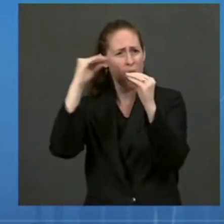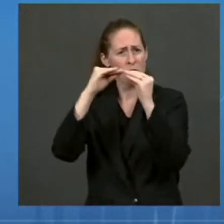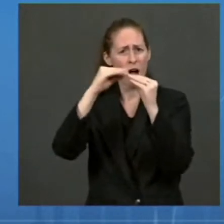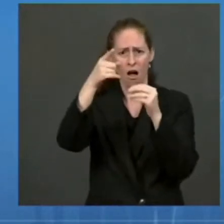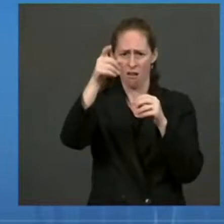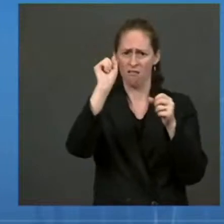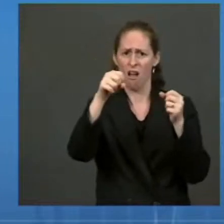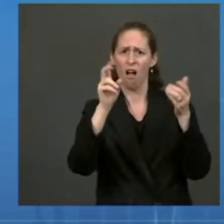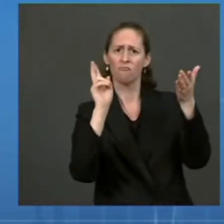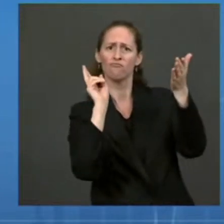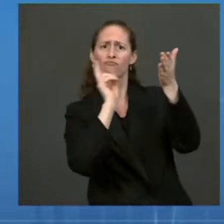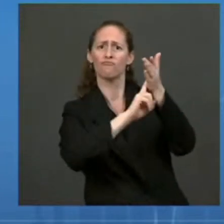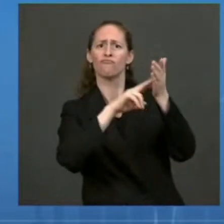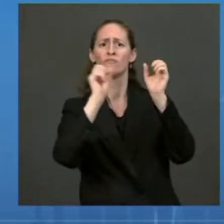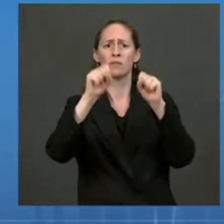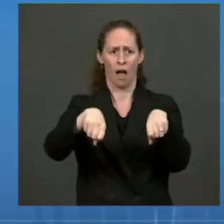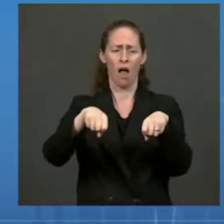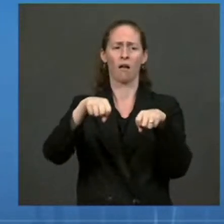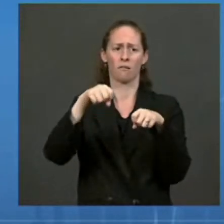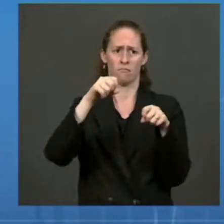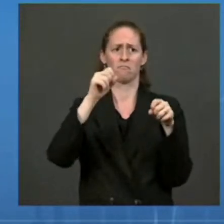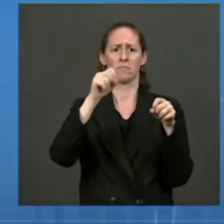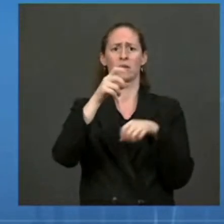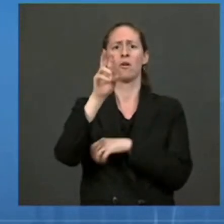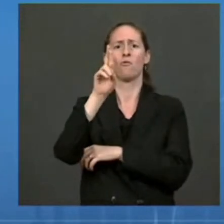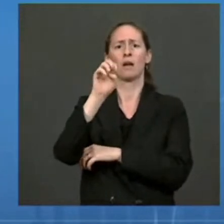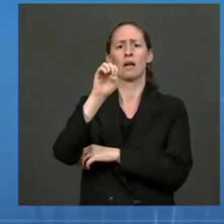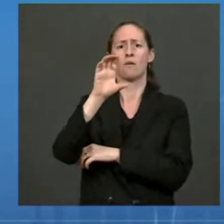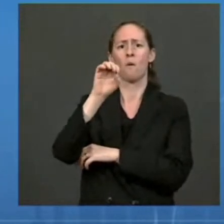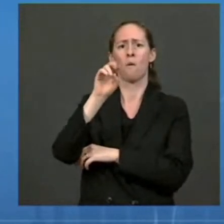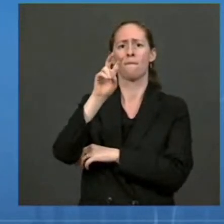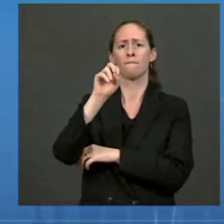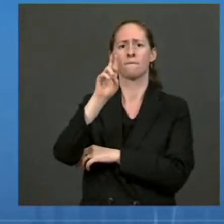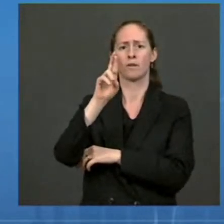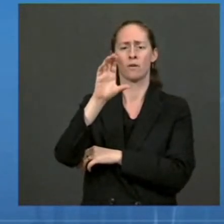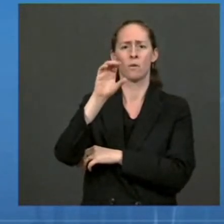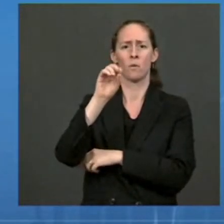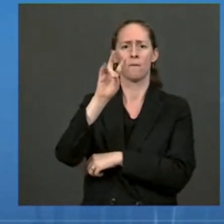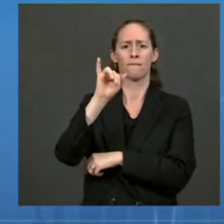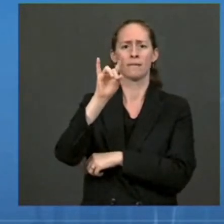THEM . ON THE LAST SLIDE, IF YOU WANT TO LEARN MORE AND WANT